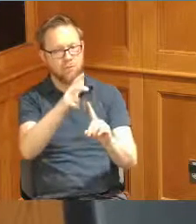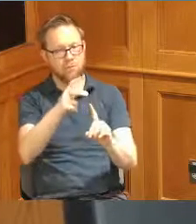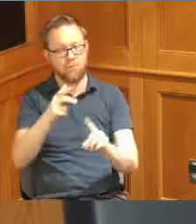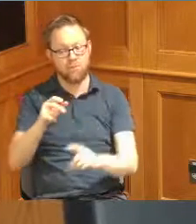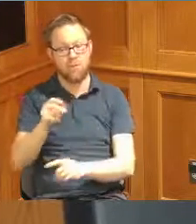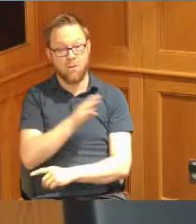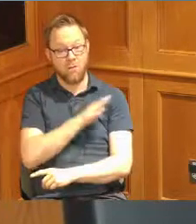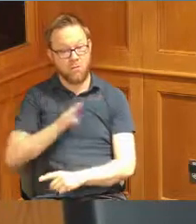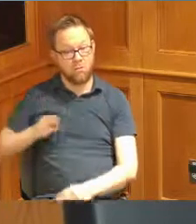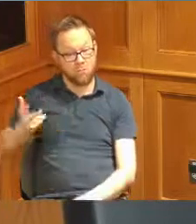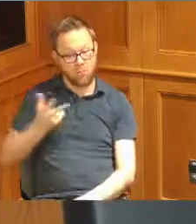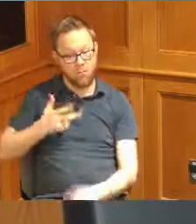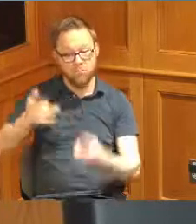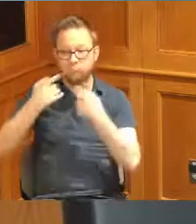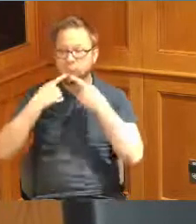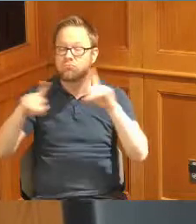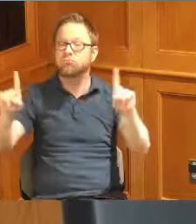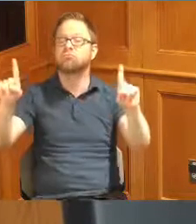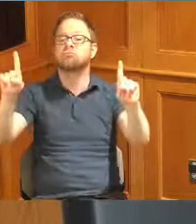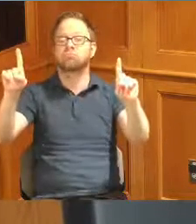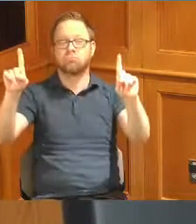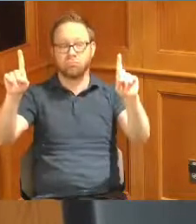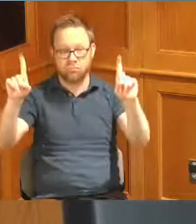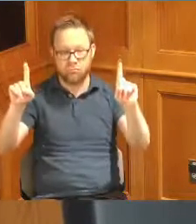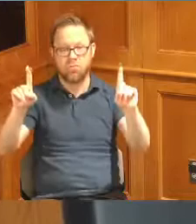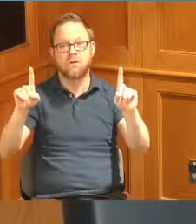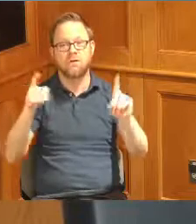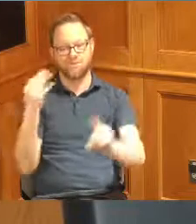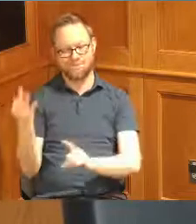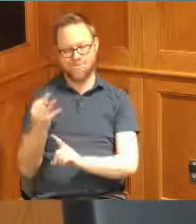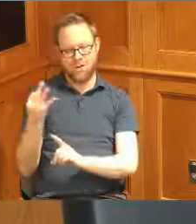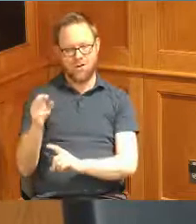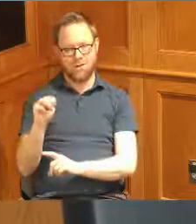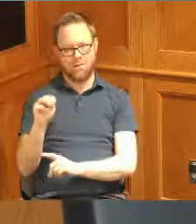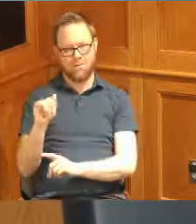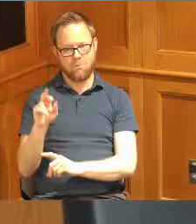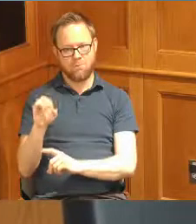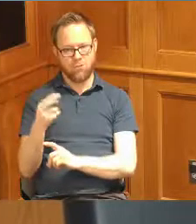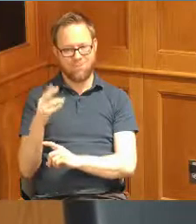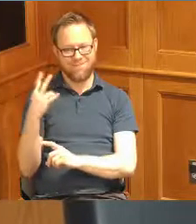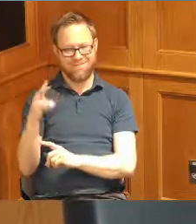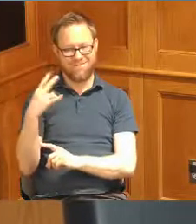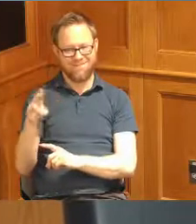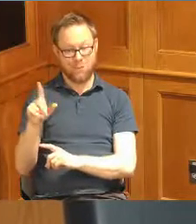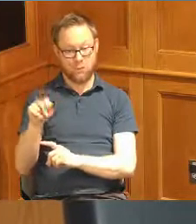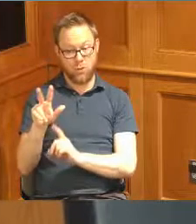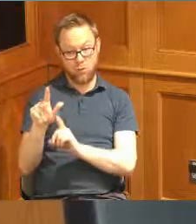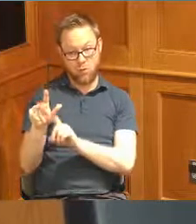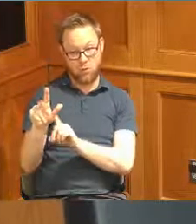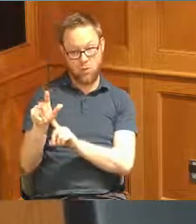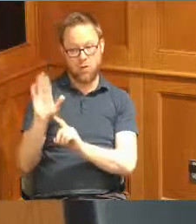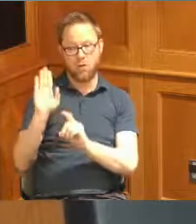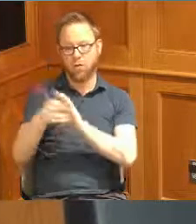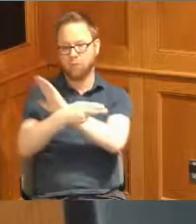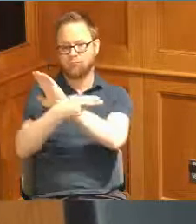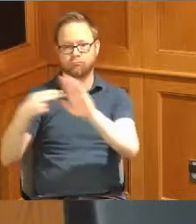Commissioners declares and proclaims that on Friday March 17 2023 be known as Purcell